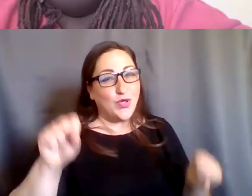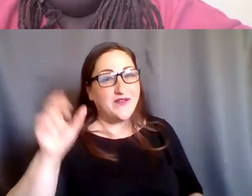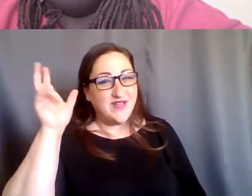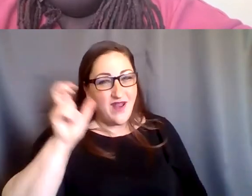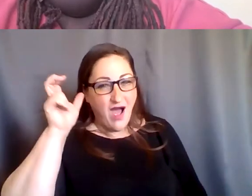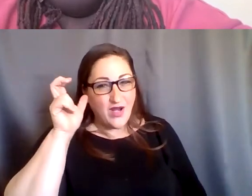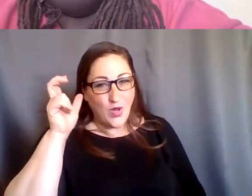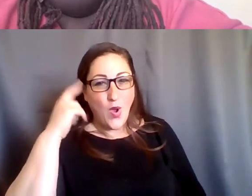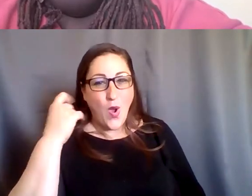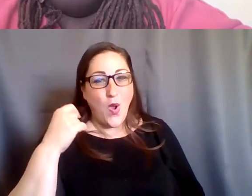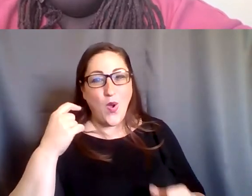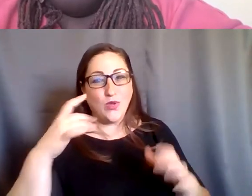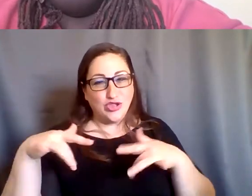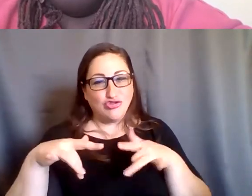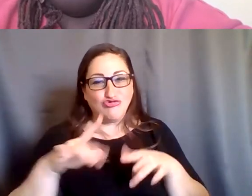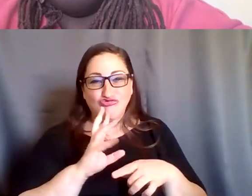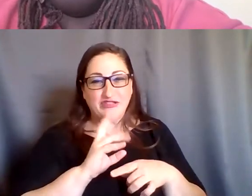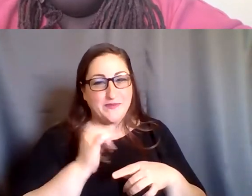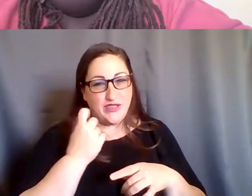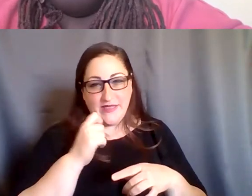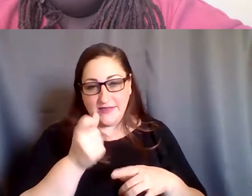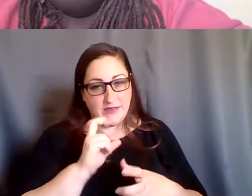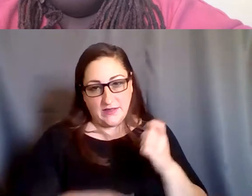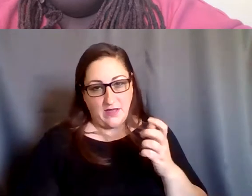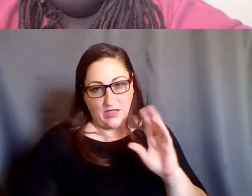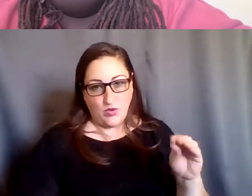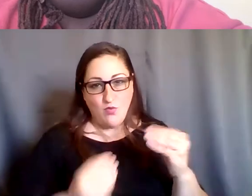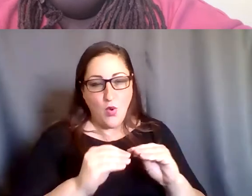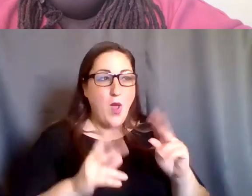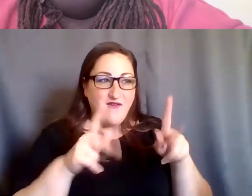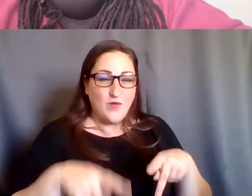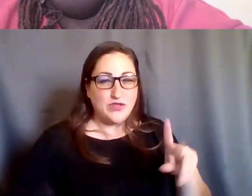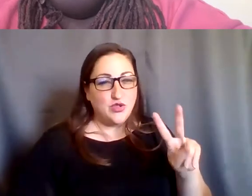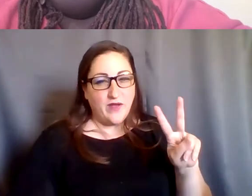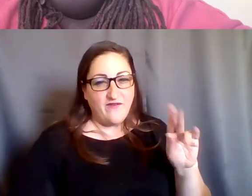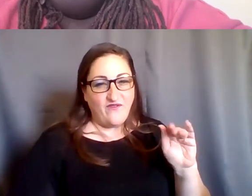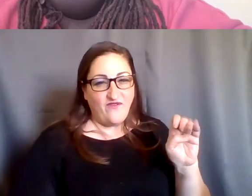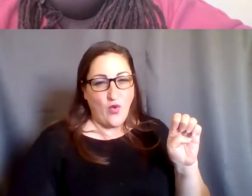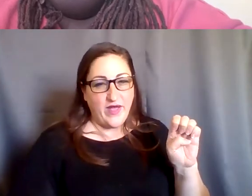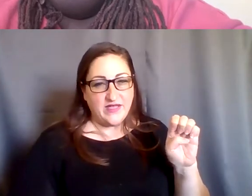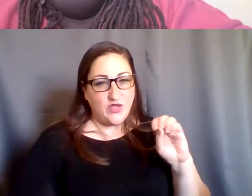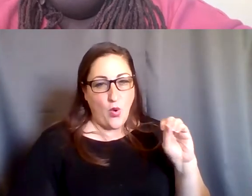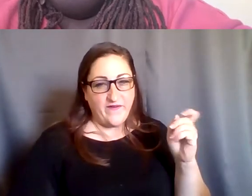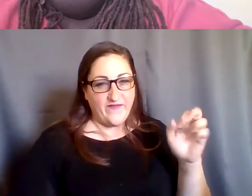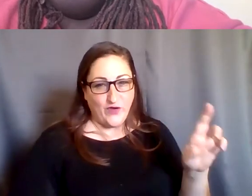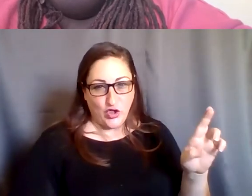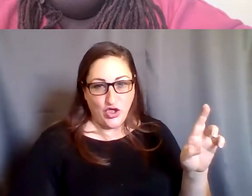You already had someone doing a voice over, right? So sometimes it’s not cost, you just didn’t think to do it. You didn’t bother to do it.